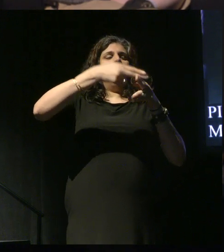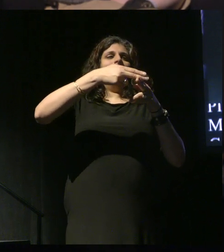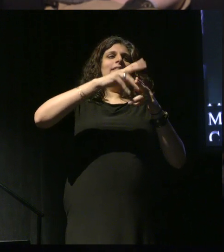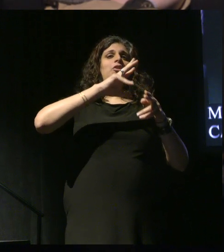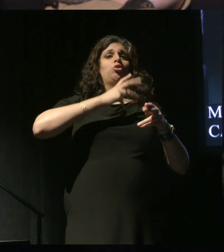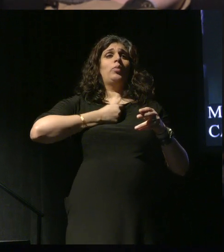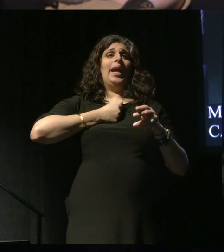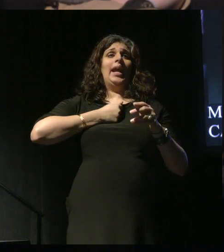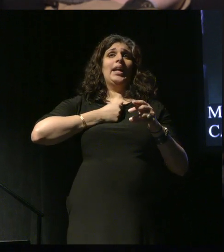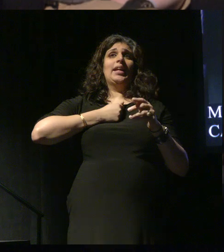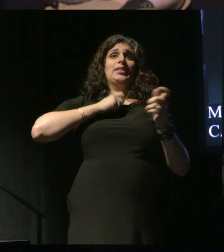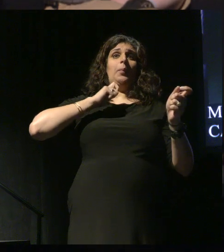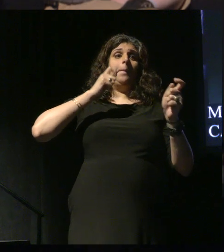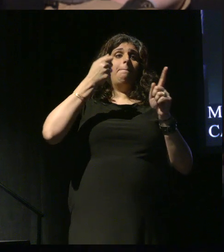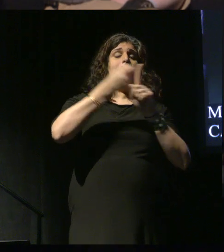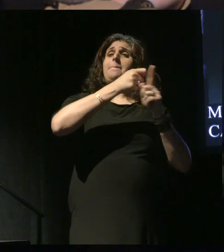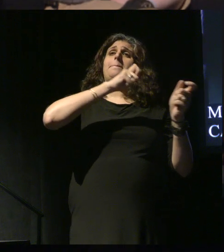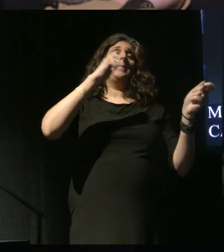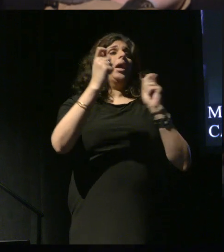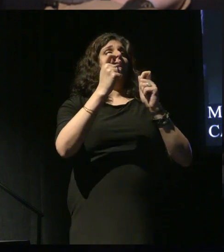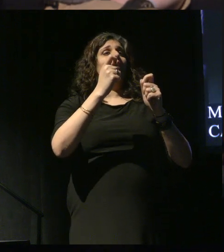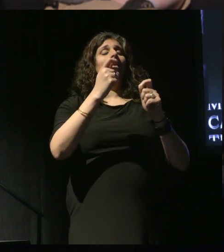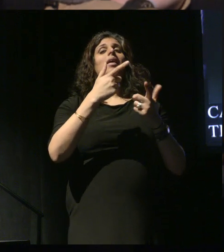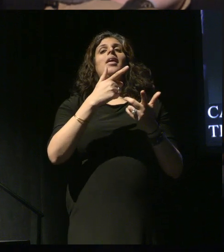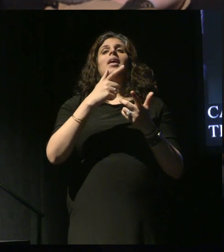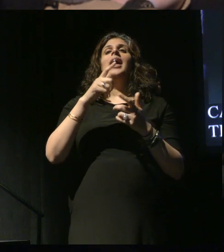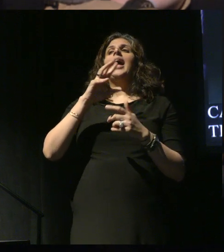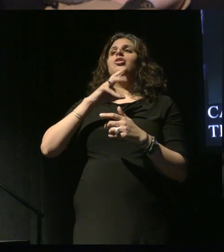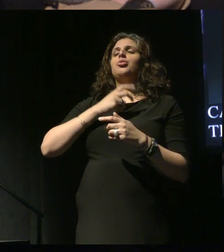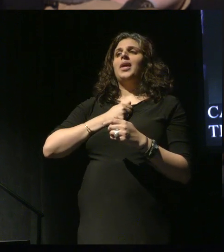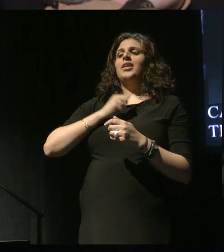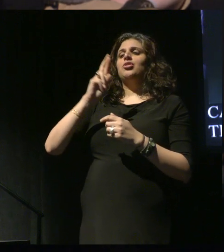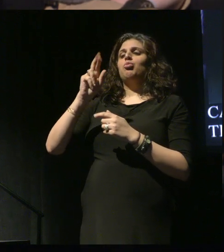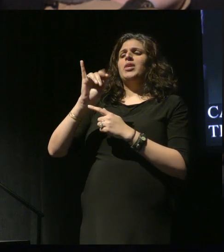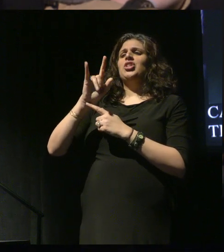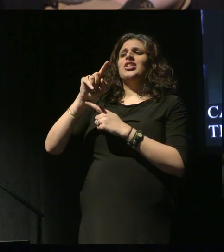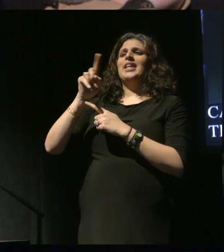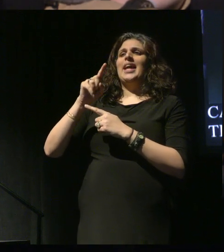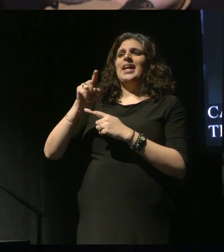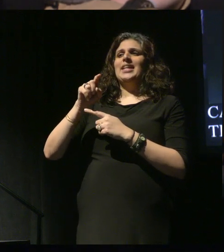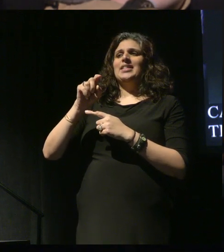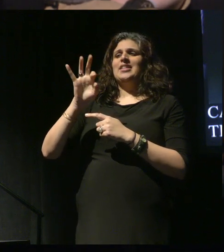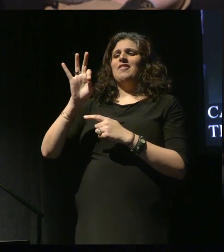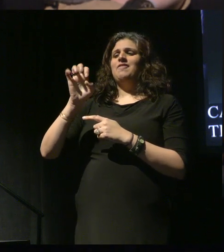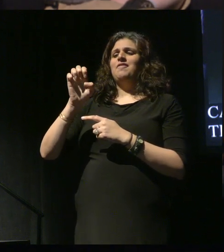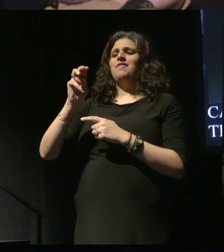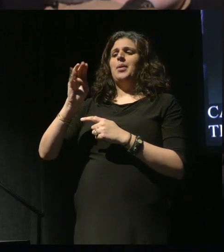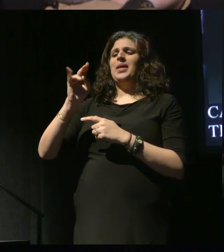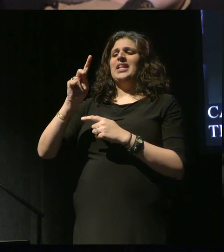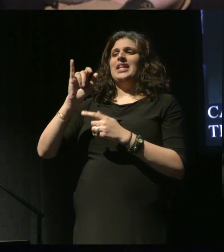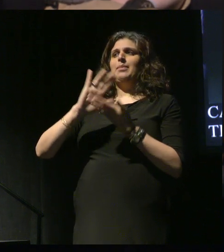and trans racialized femininity had achieved like, some kind of like cultural capital, like maybe for the first time.